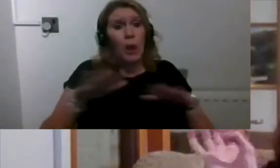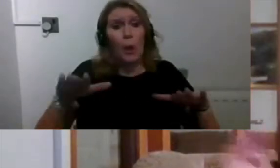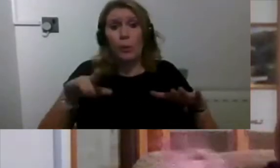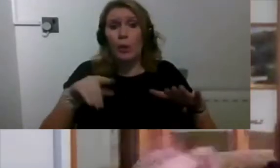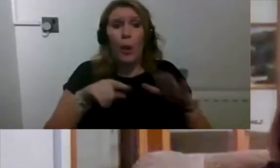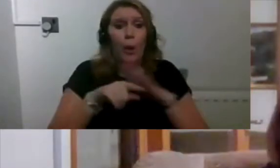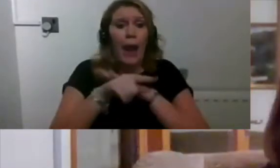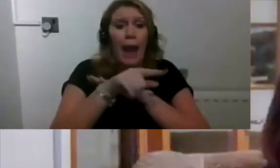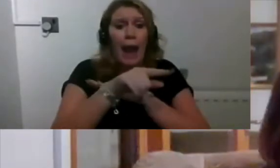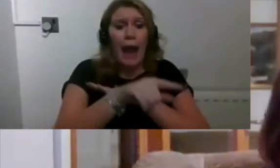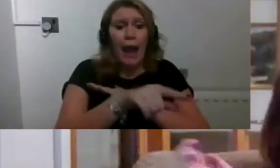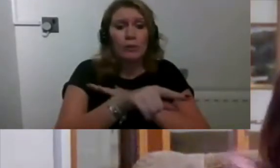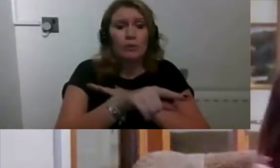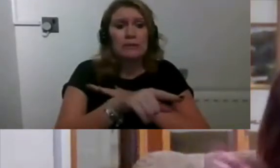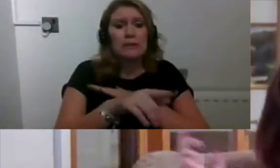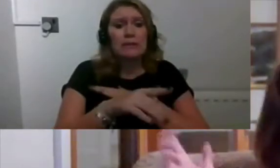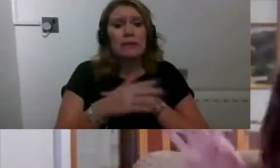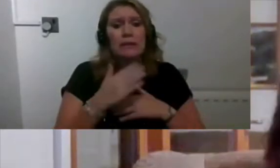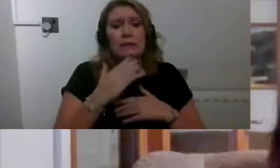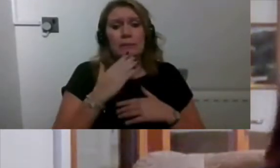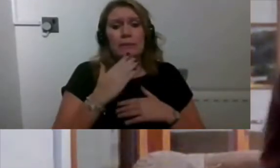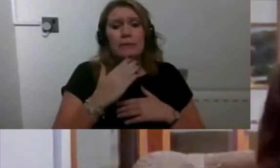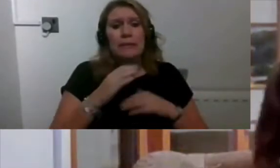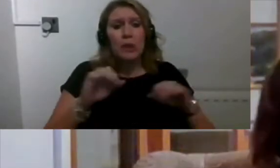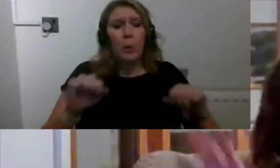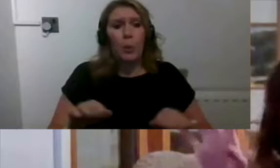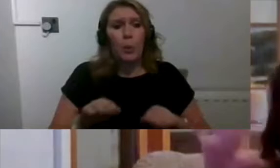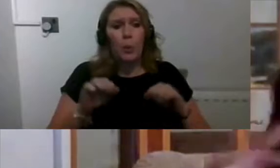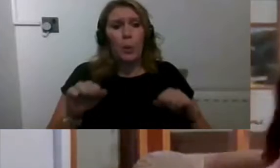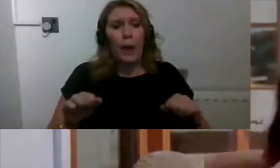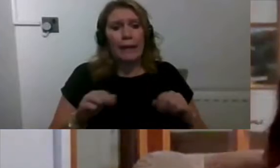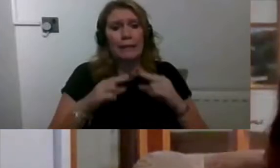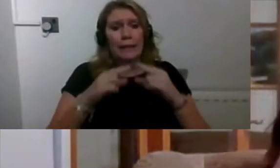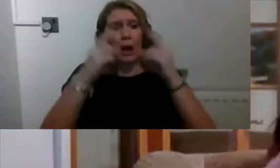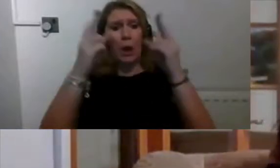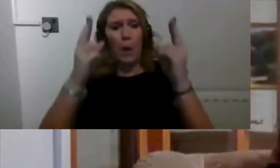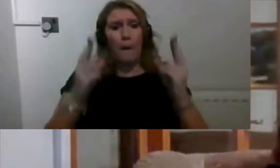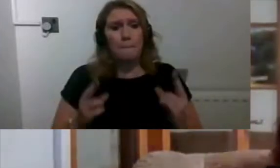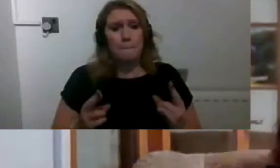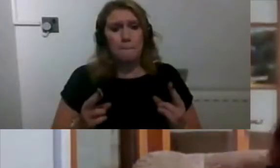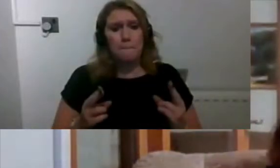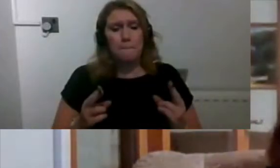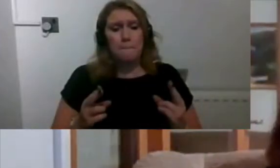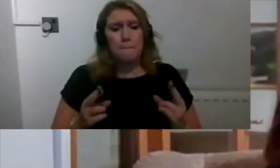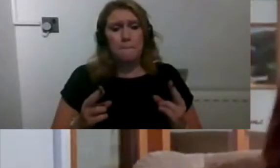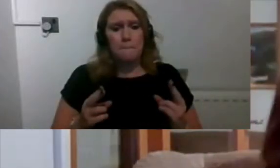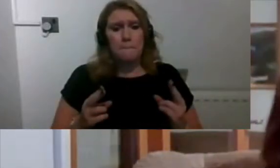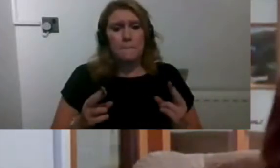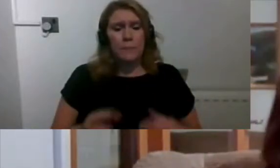Don't go out, wait at home.